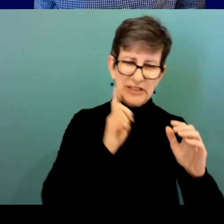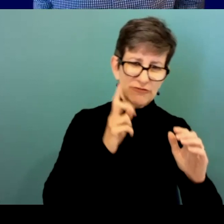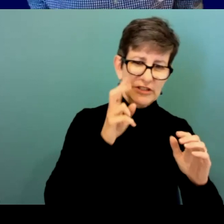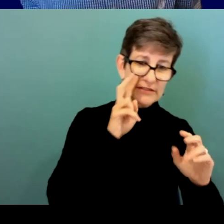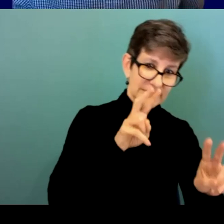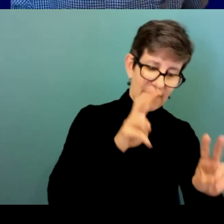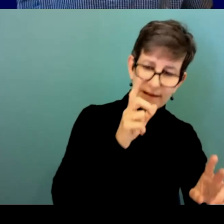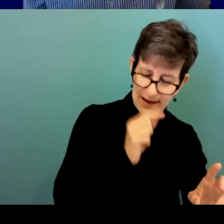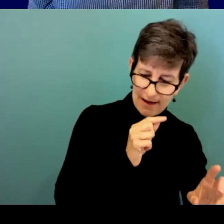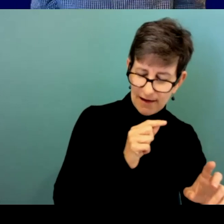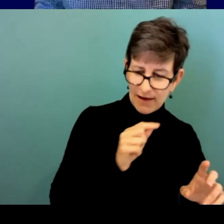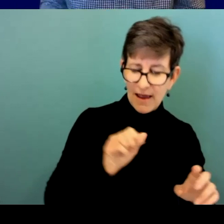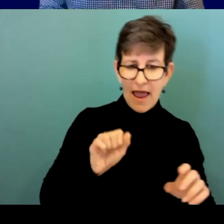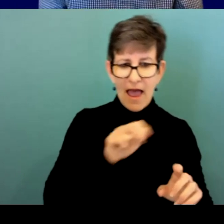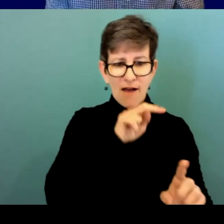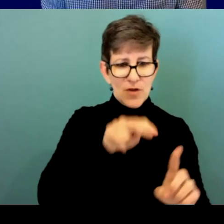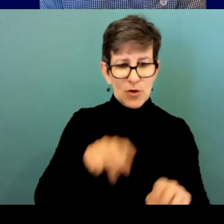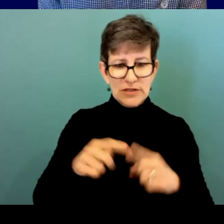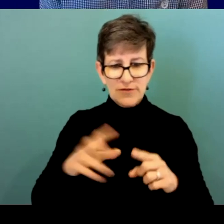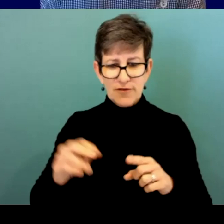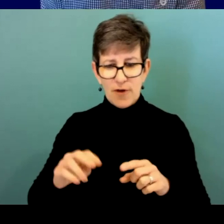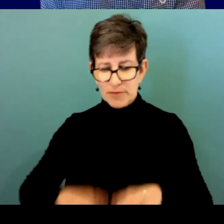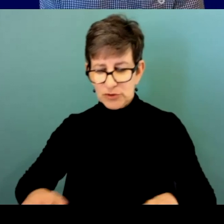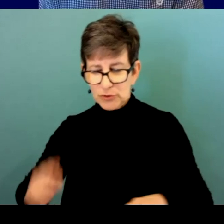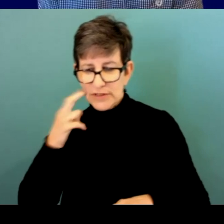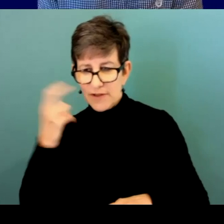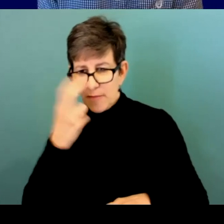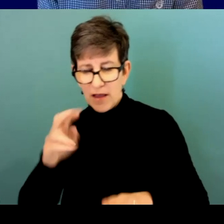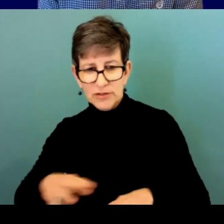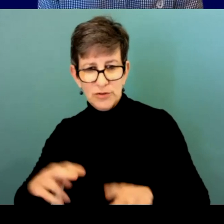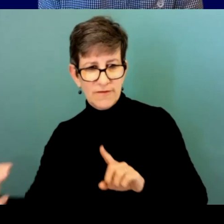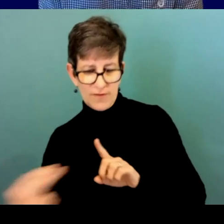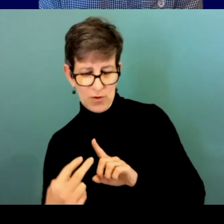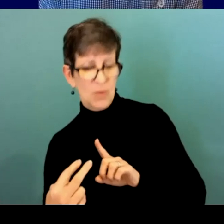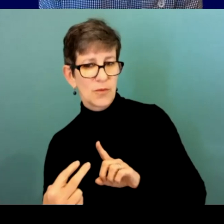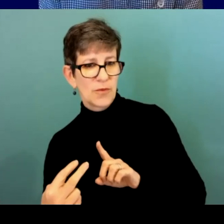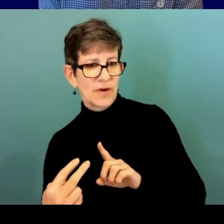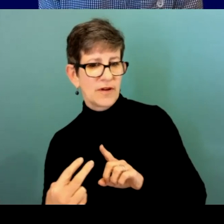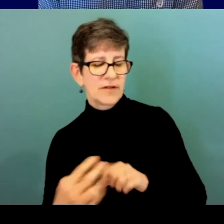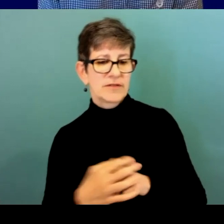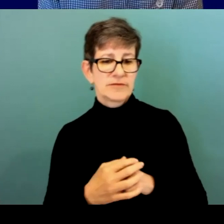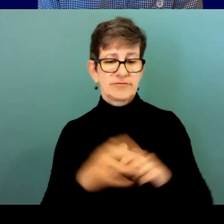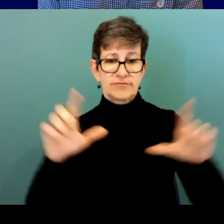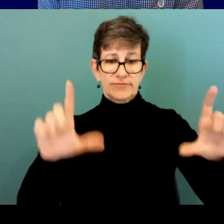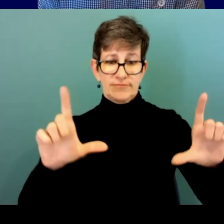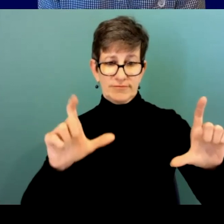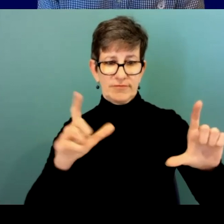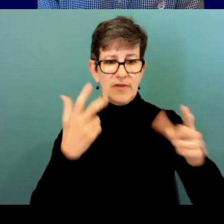This is an image on this slide of some rainbow-coloured cupcakes face down.